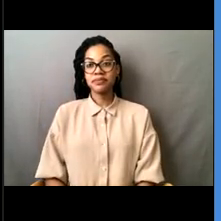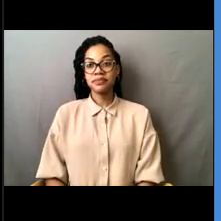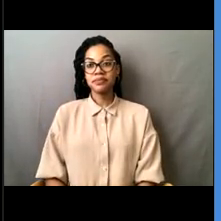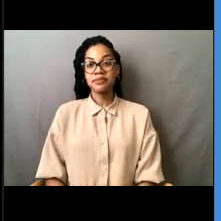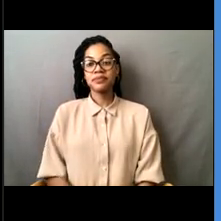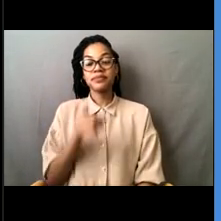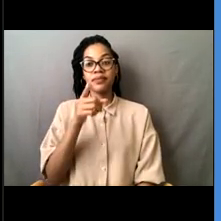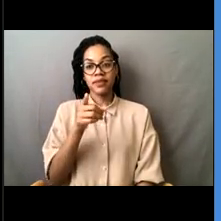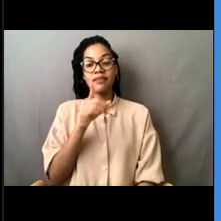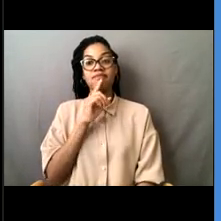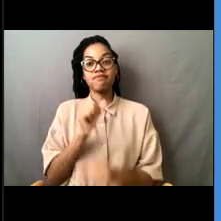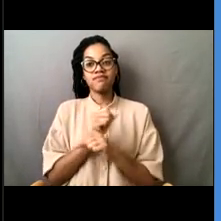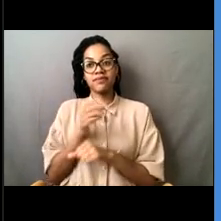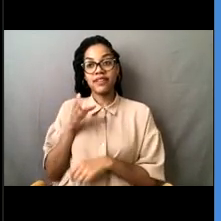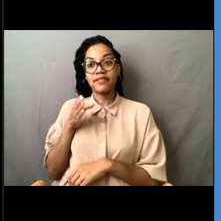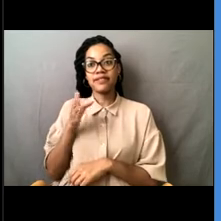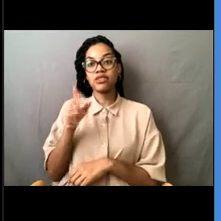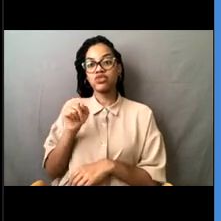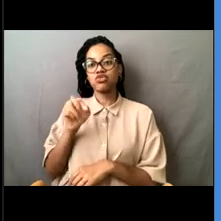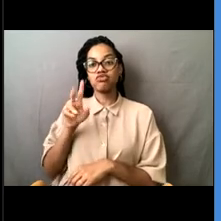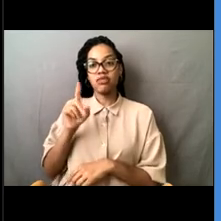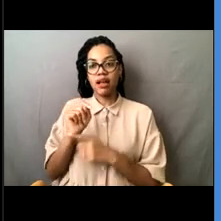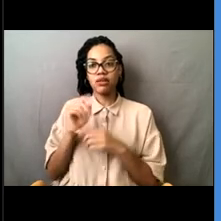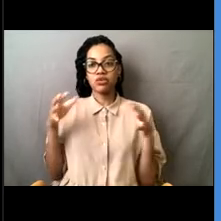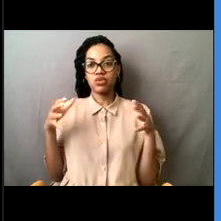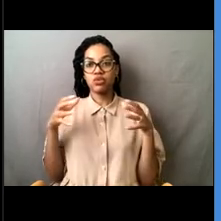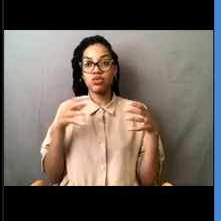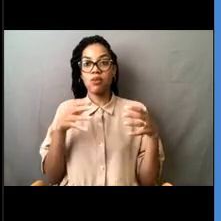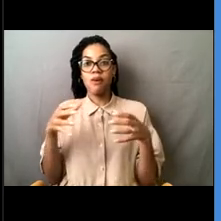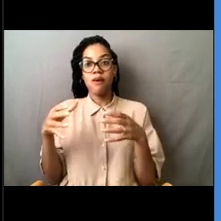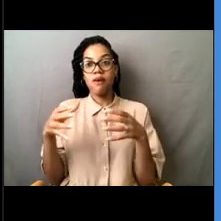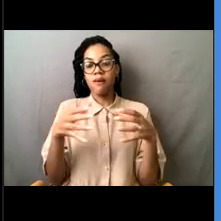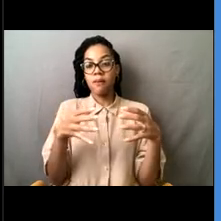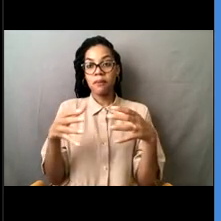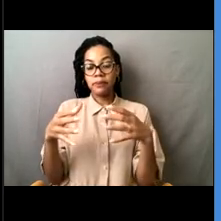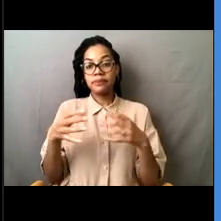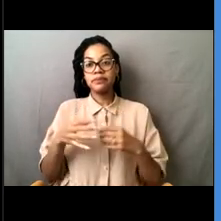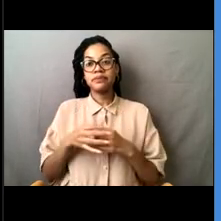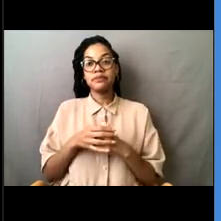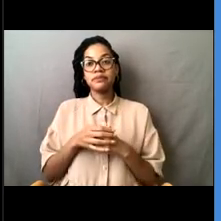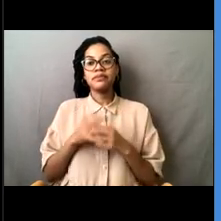So a lake trout swarming event, and this has to do with their like kind of mating rituals.